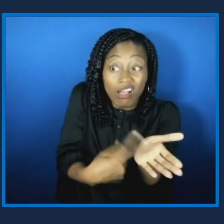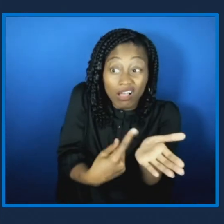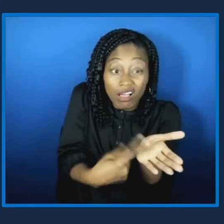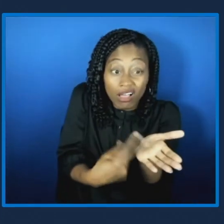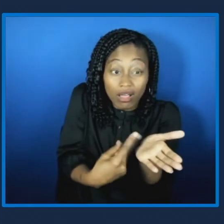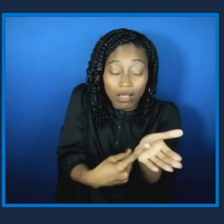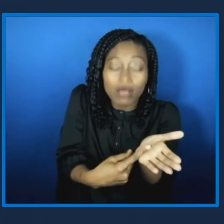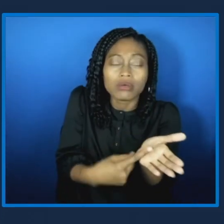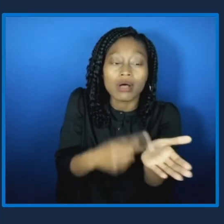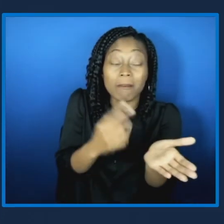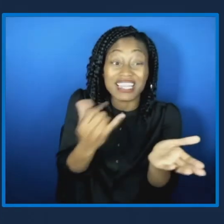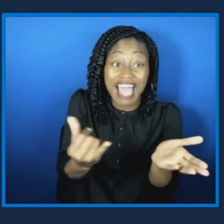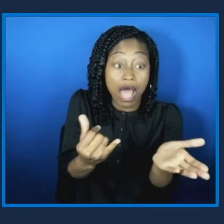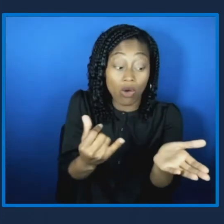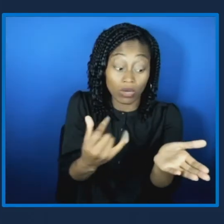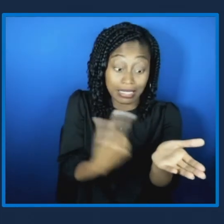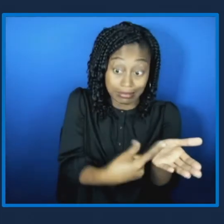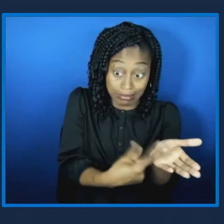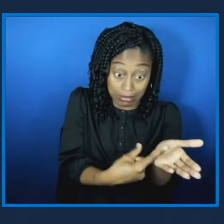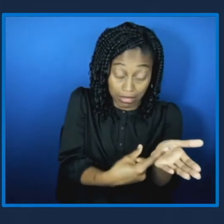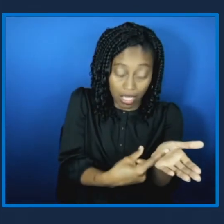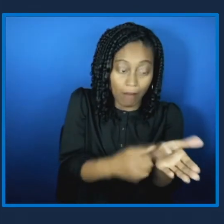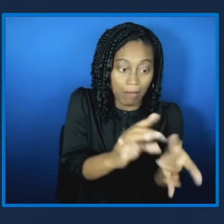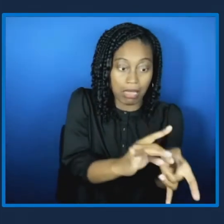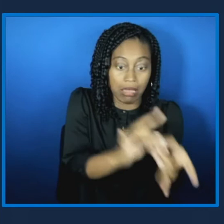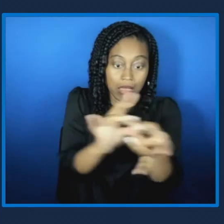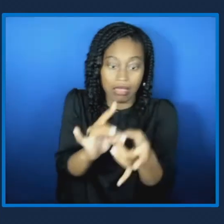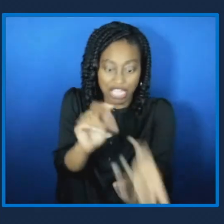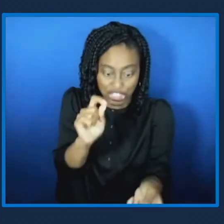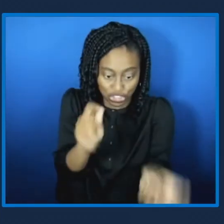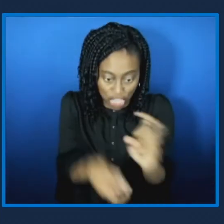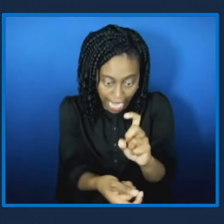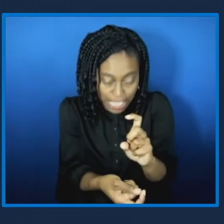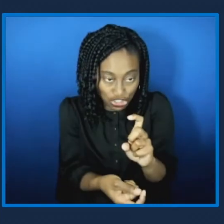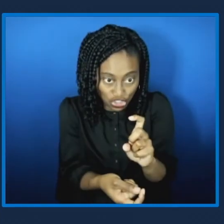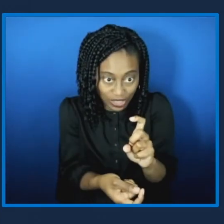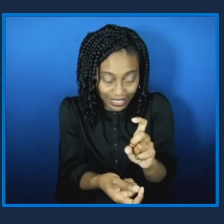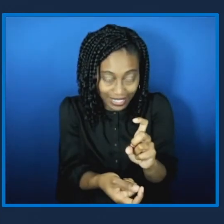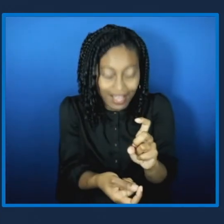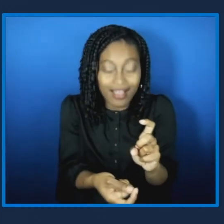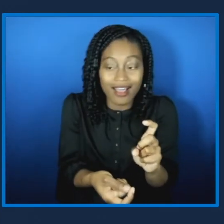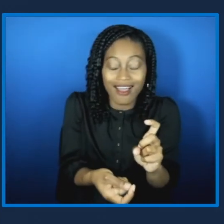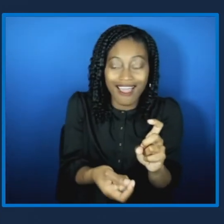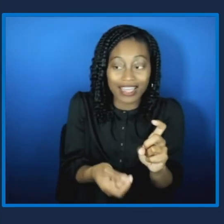and actually make these services in healthcare or whatever, more accessible,